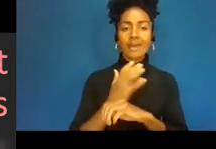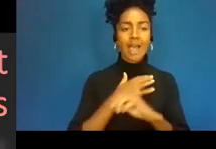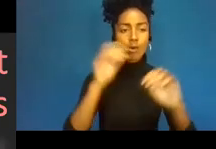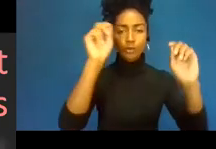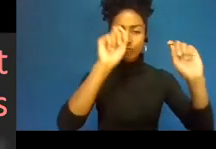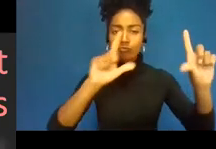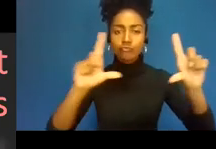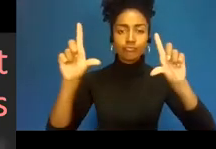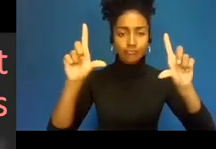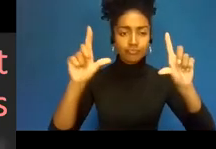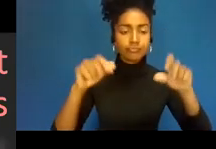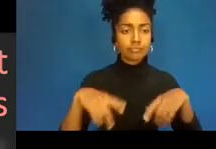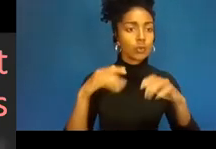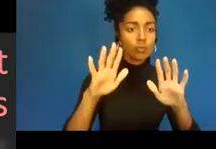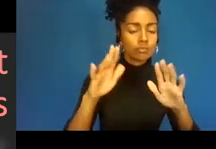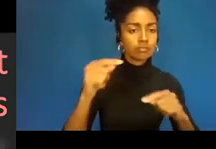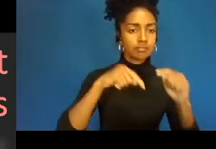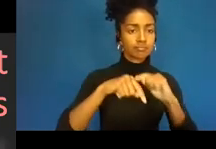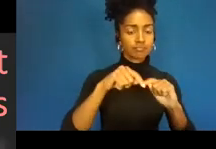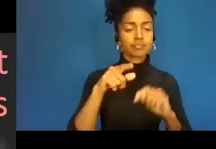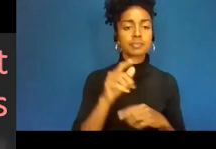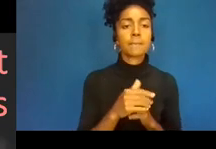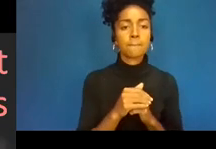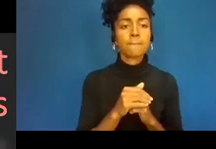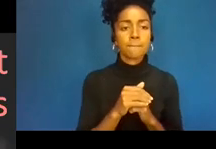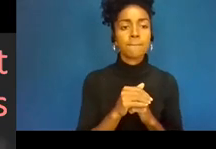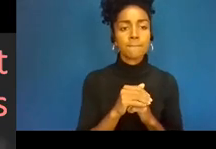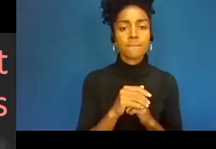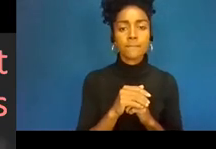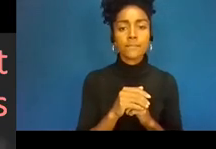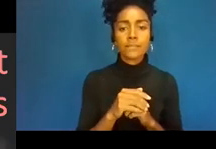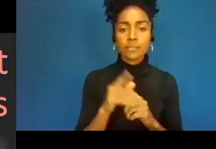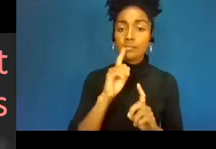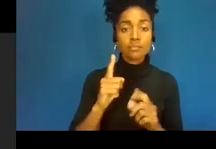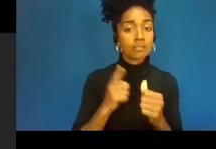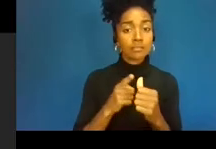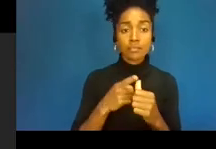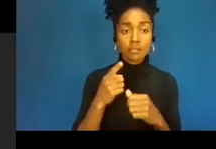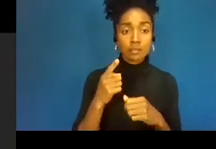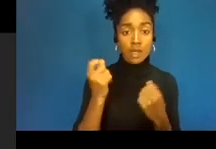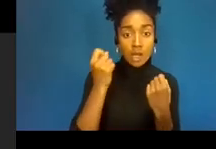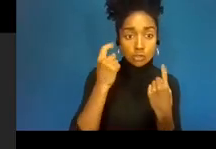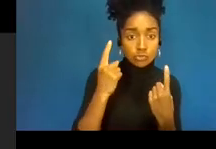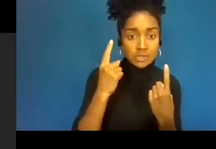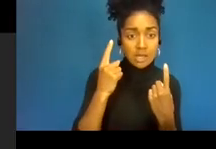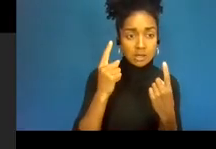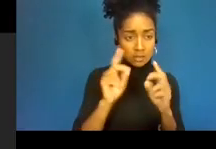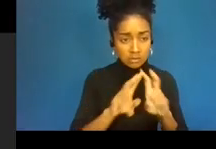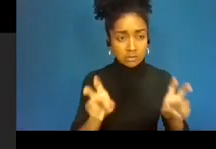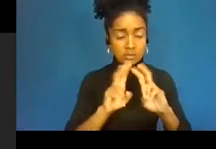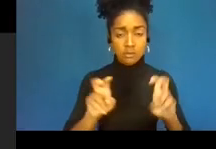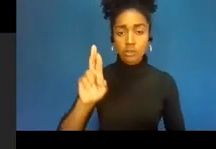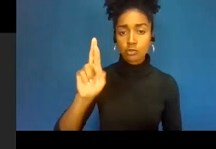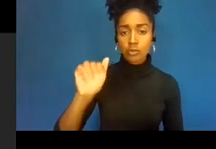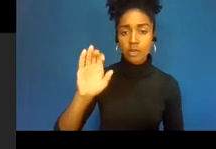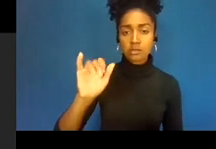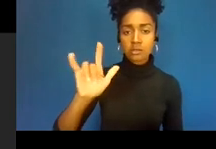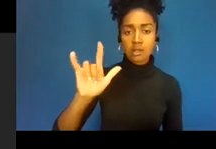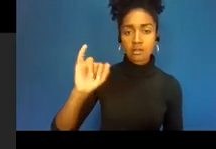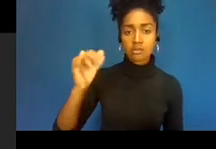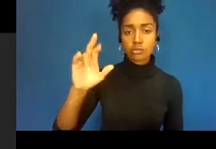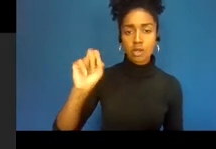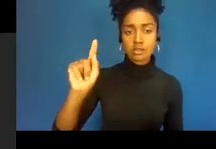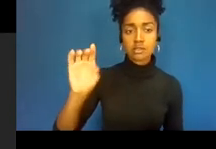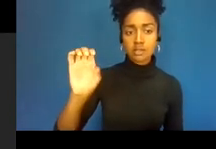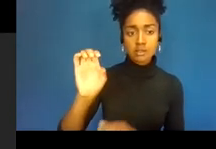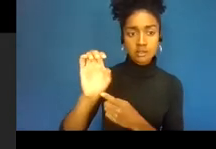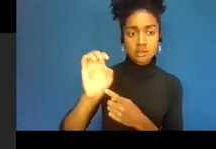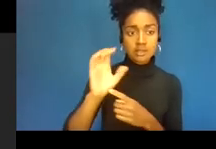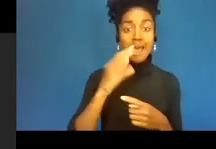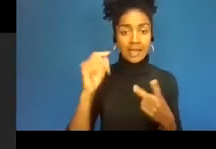something else informing the frame here is an understanding of racial justice and anti-racism.